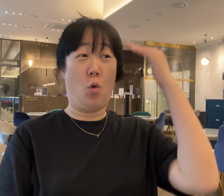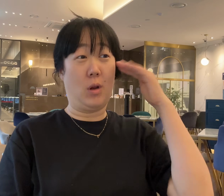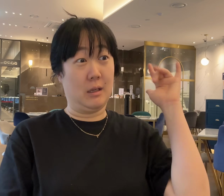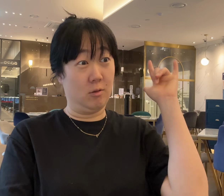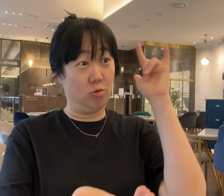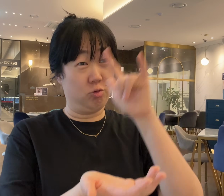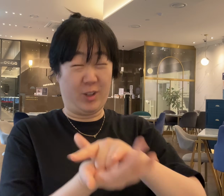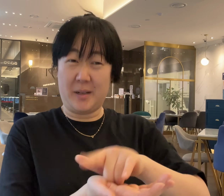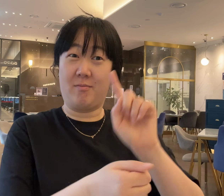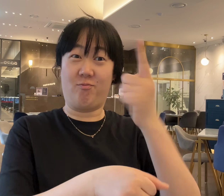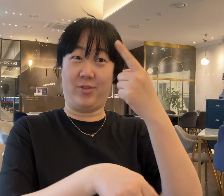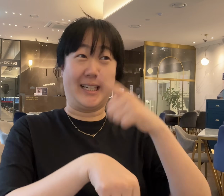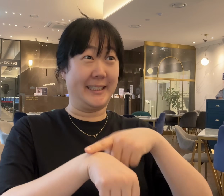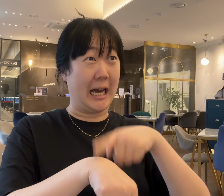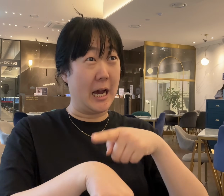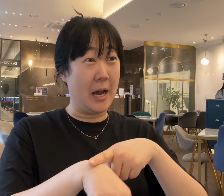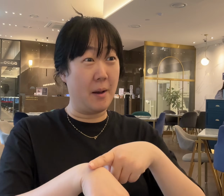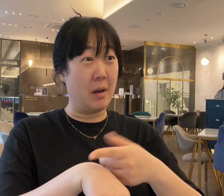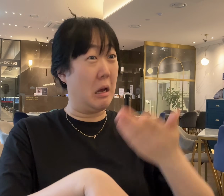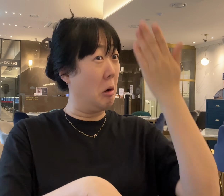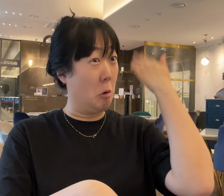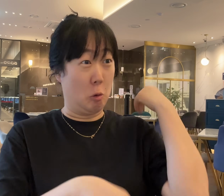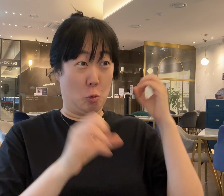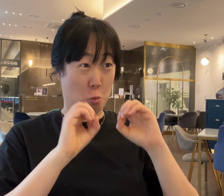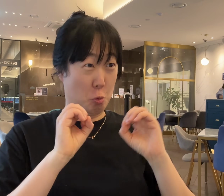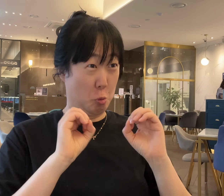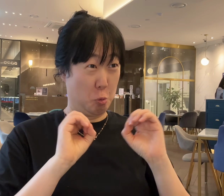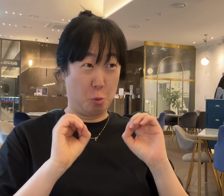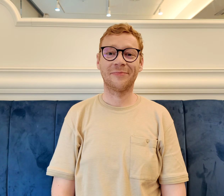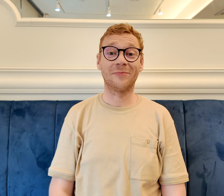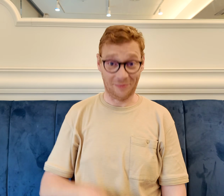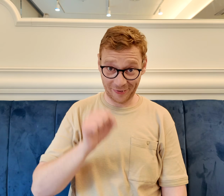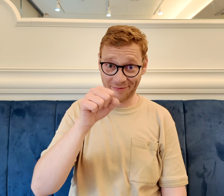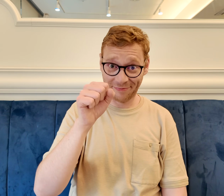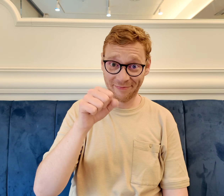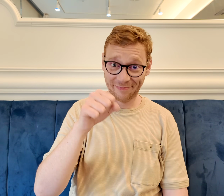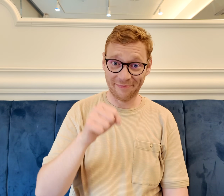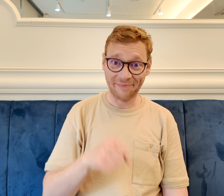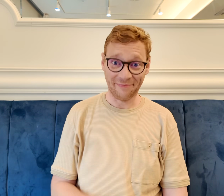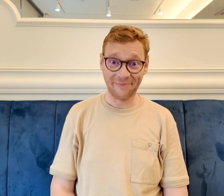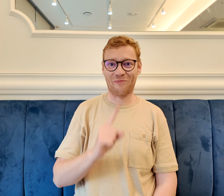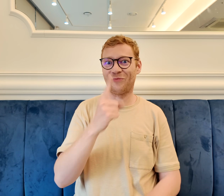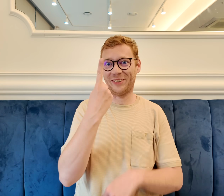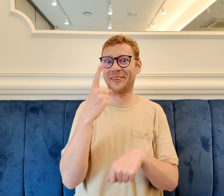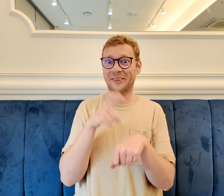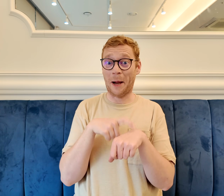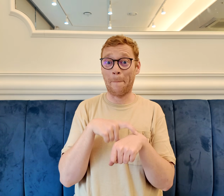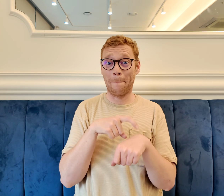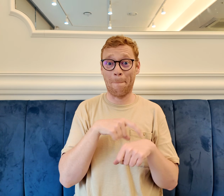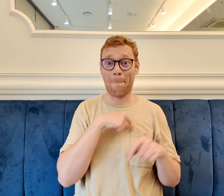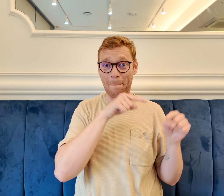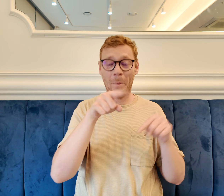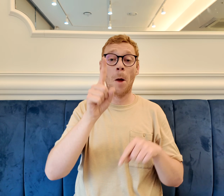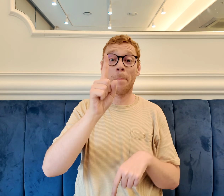this your first time in Korea? Have you been here before? Yes, this is my first time.